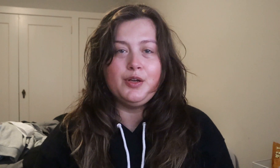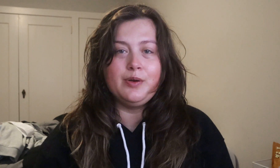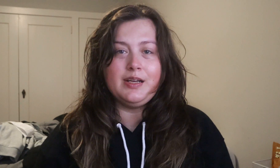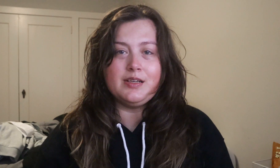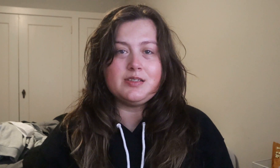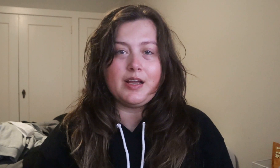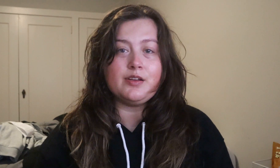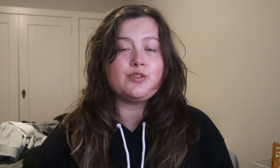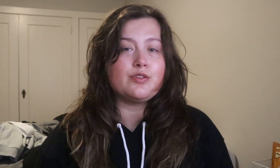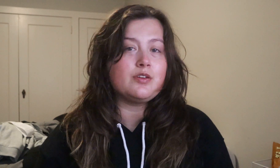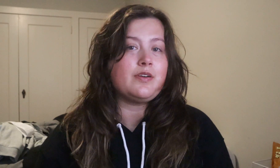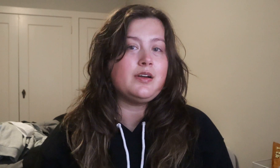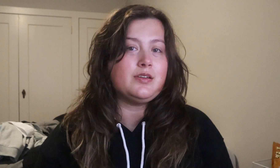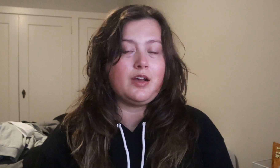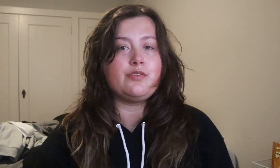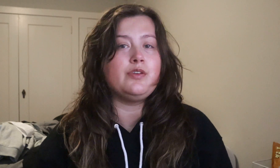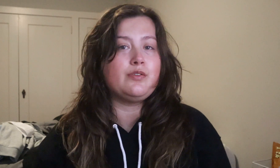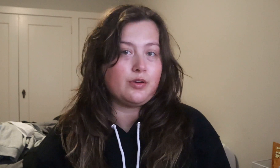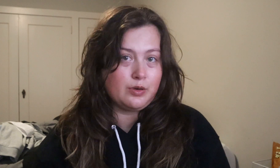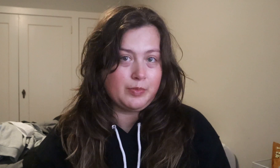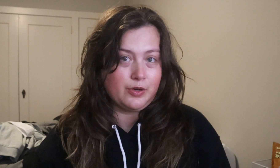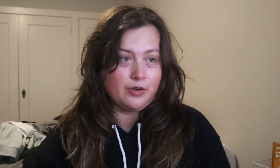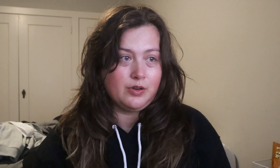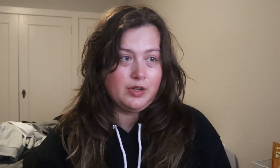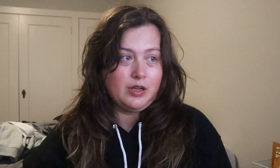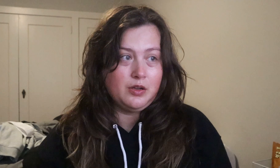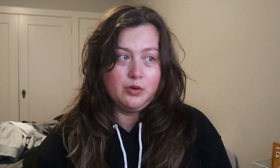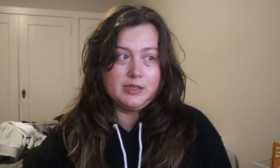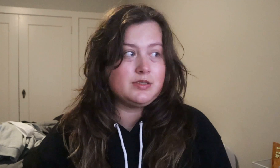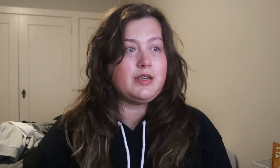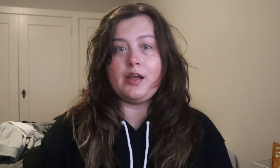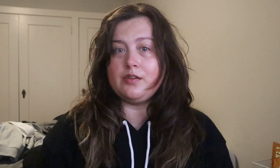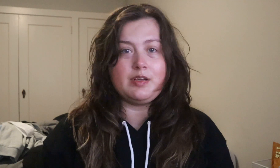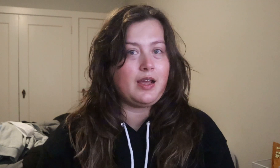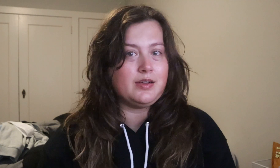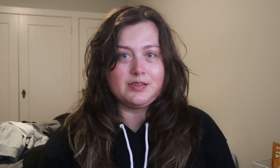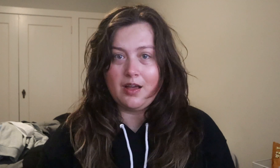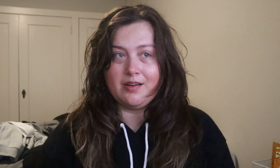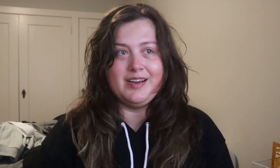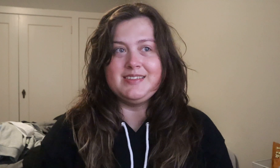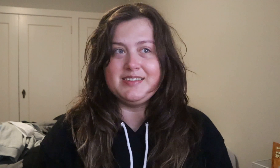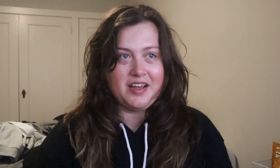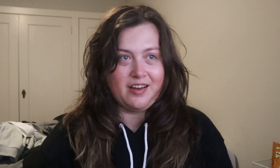who is a certified deaf interpreter, who is native to ASL, and is deaf.